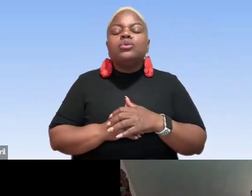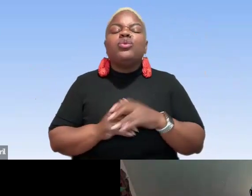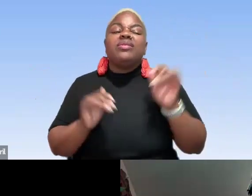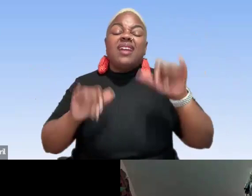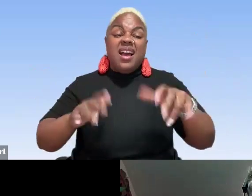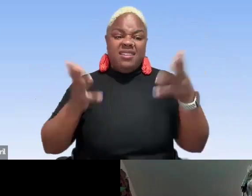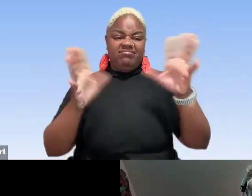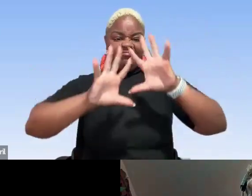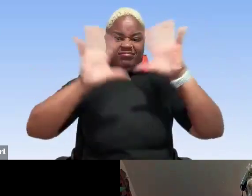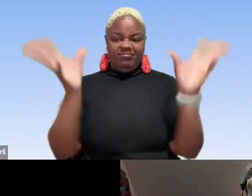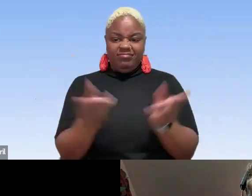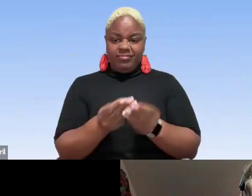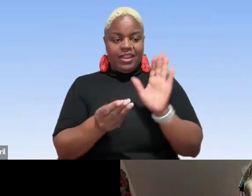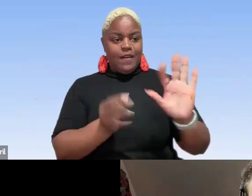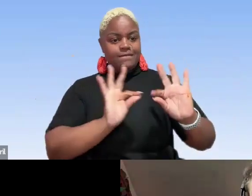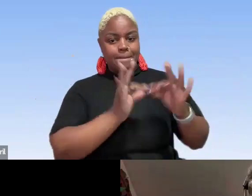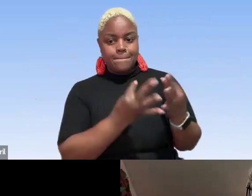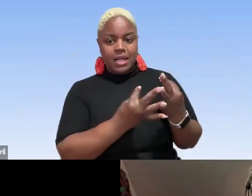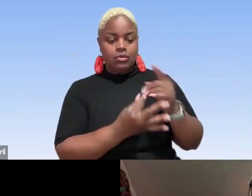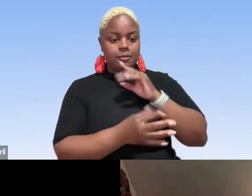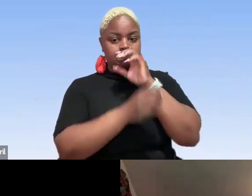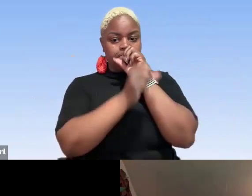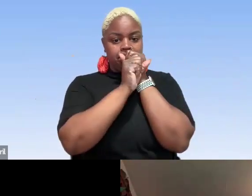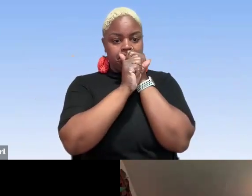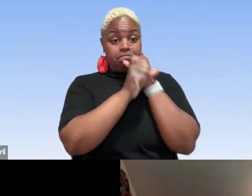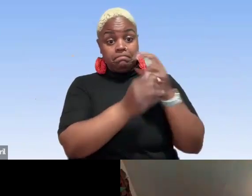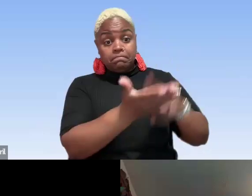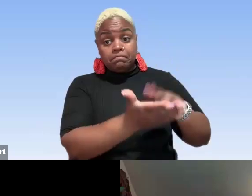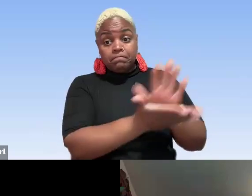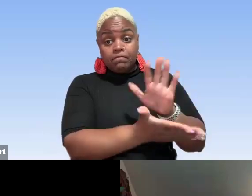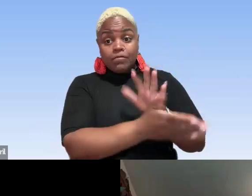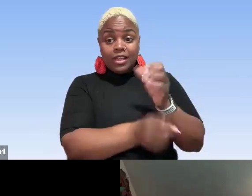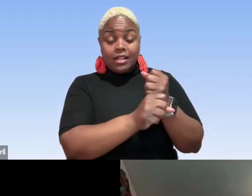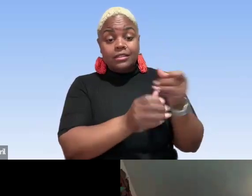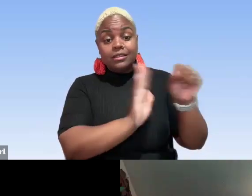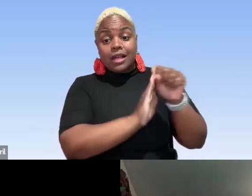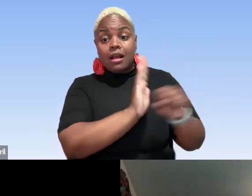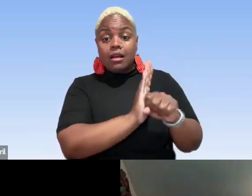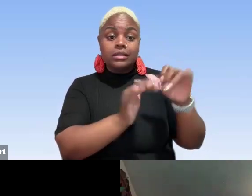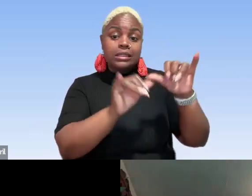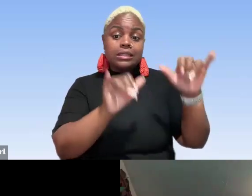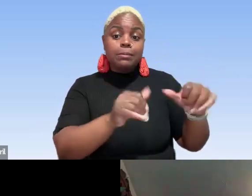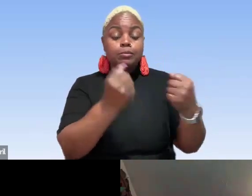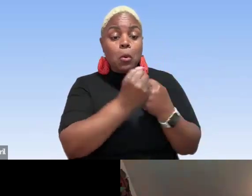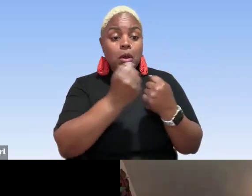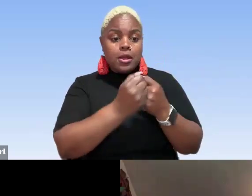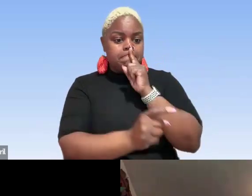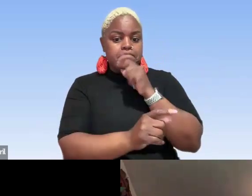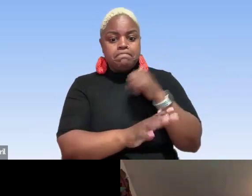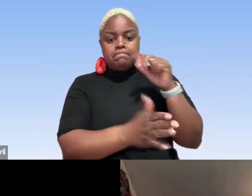didn't want to sign up for state systems or it, or if you have your once-a-year meeting with your caseworker says, 'How are things going?'